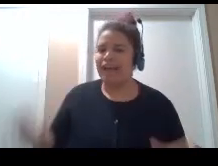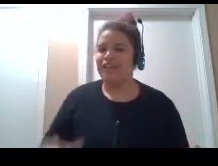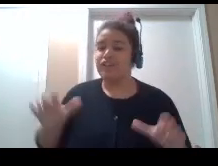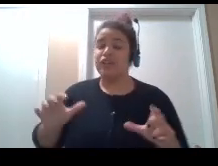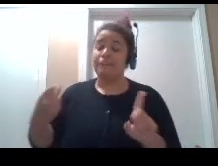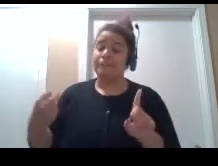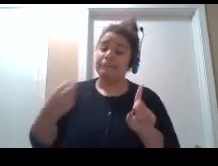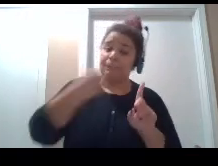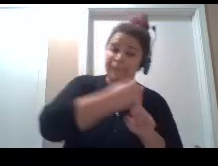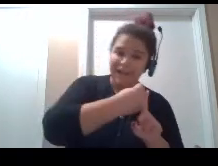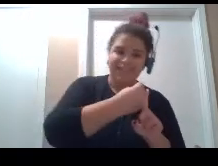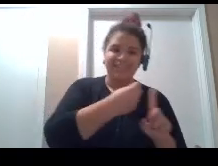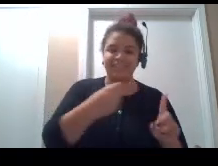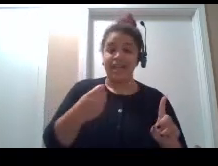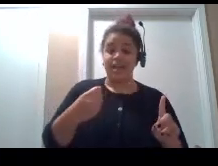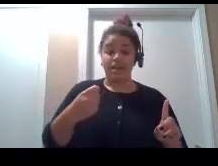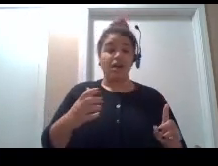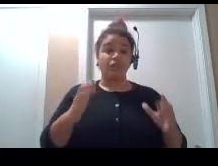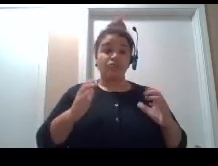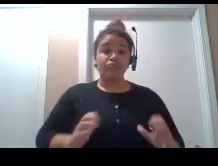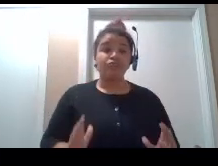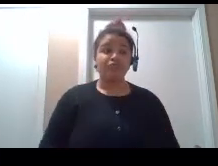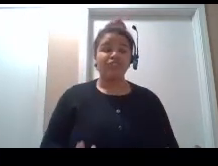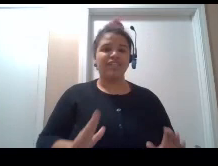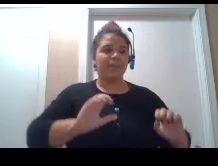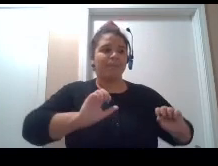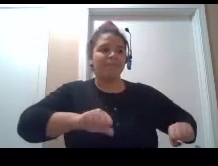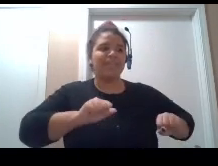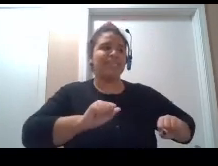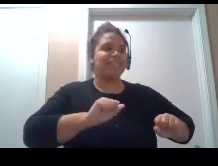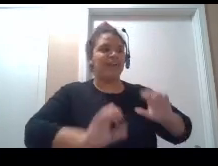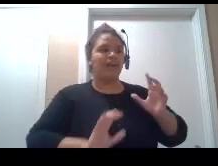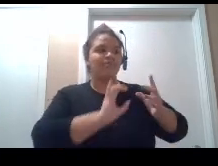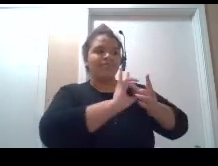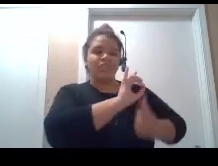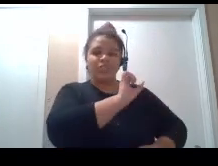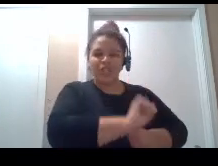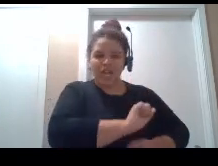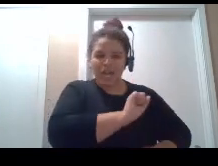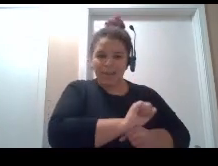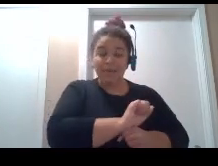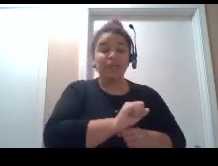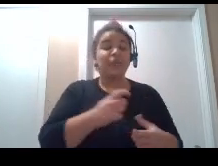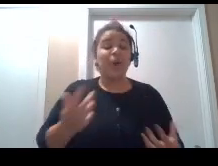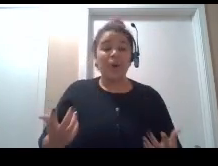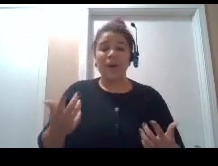the success of the candidate in finding employment, I want to spend some time providing information directly